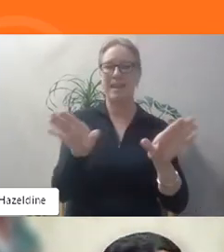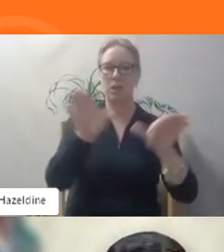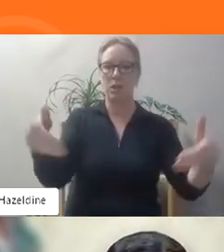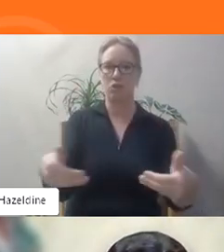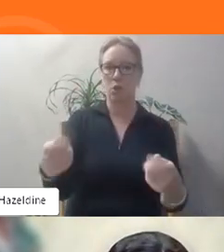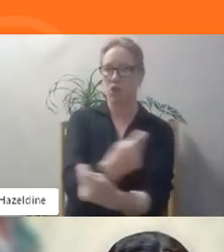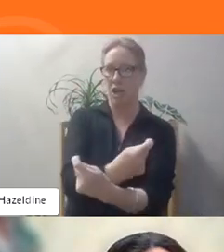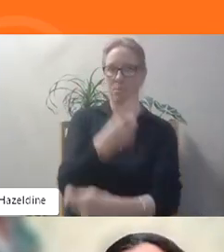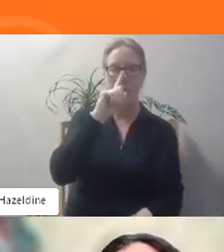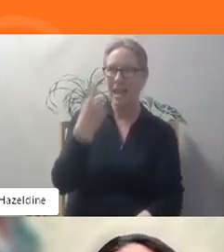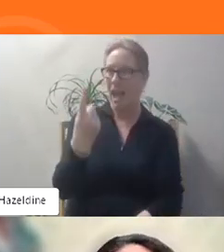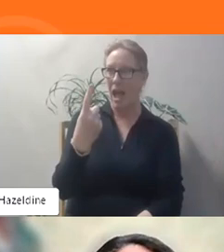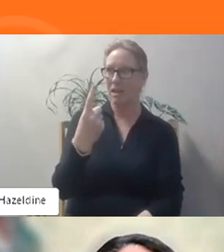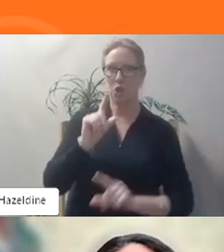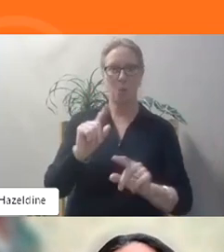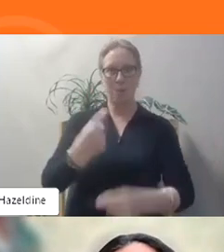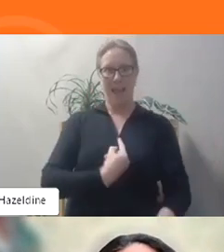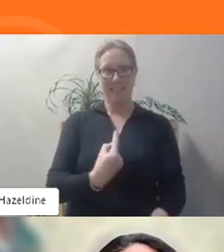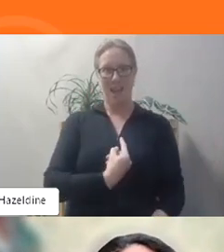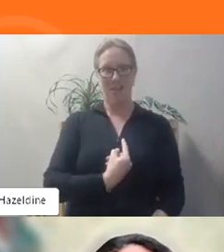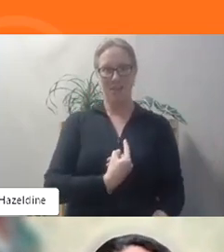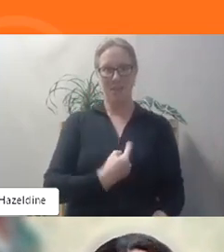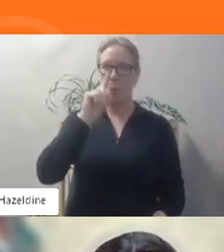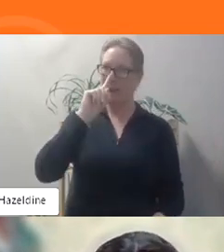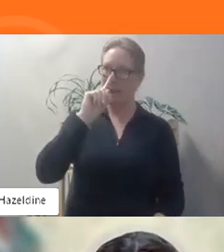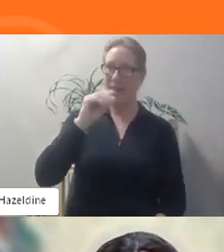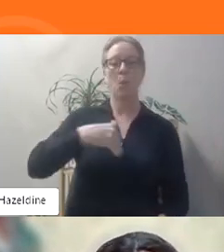But we can't do this alone. We need the support of our unions